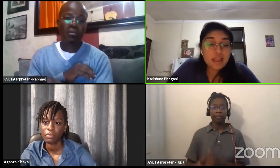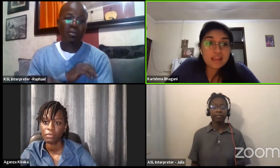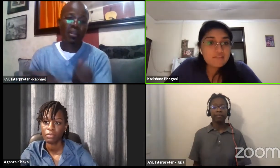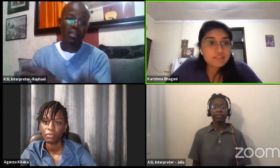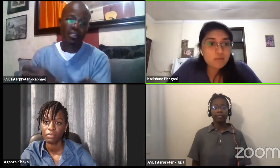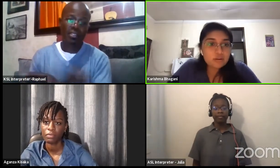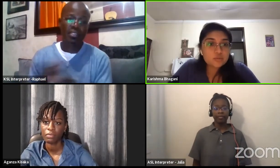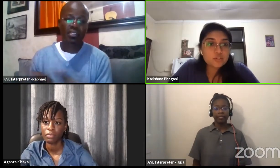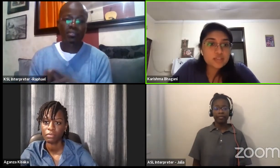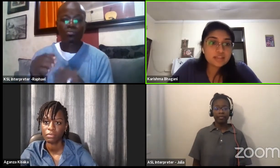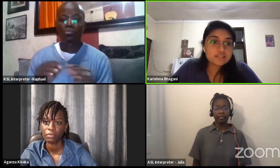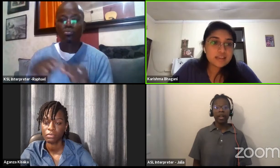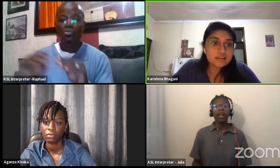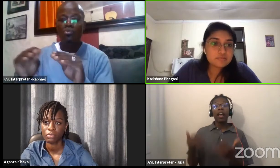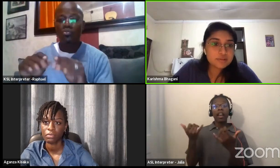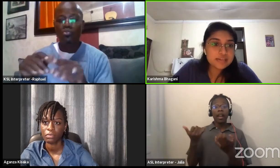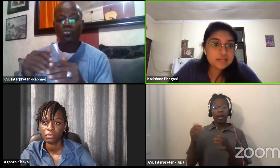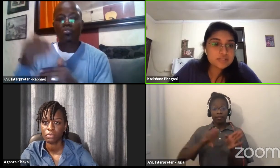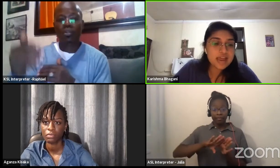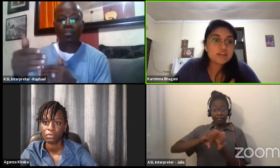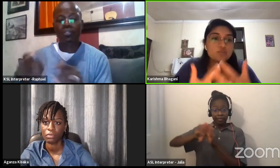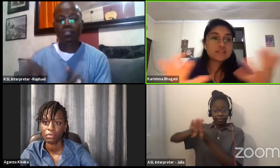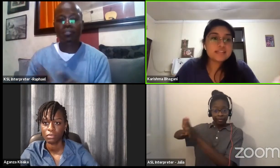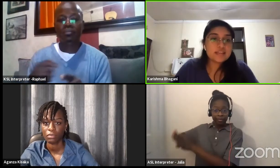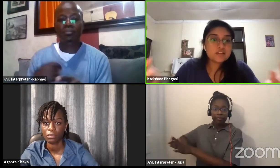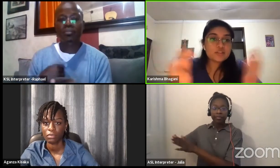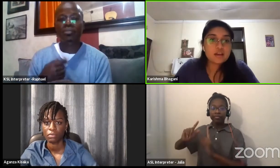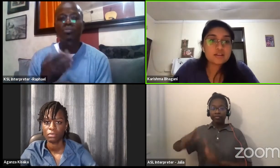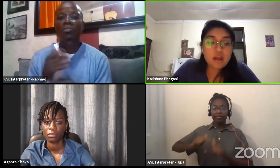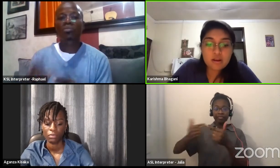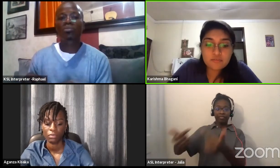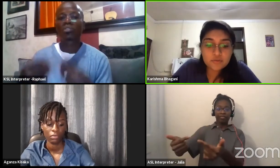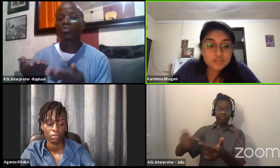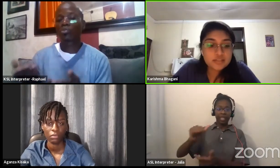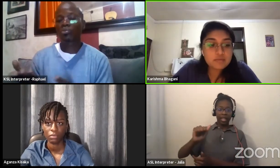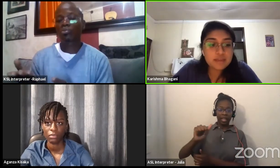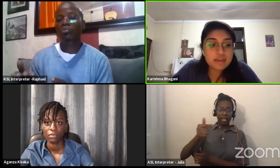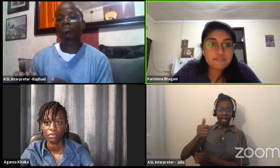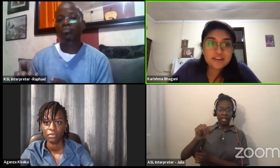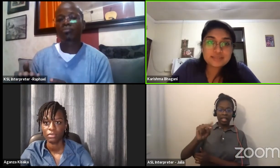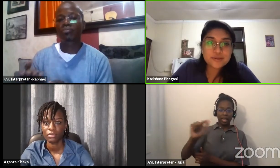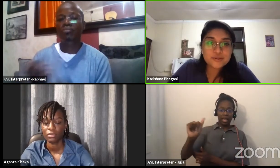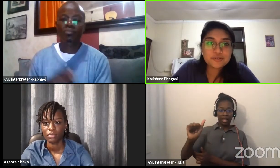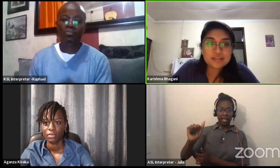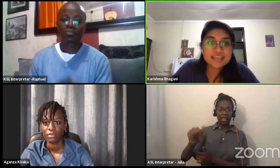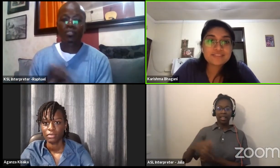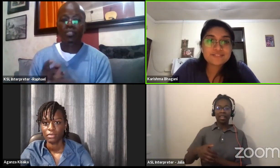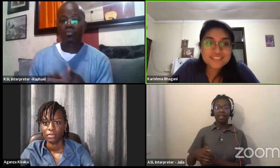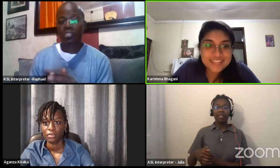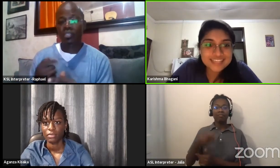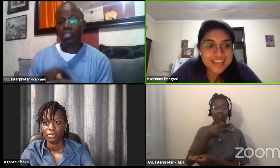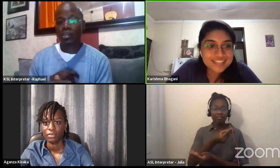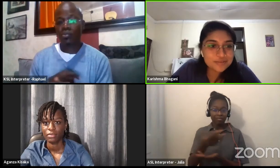I kind of now wanna switch gears and really hand you the stage. Our viewers today, we have a very special gift that Aganza